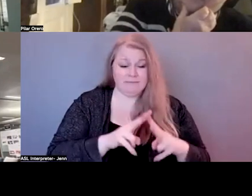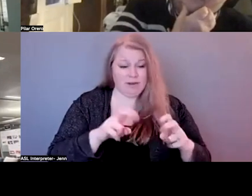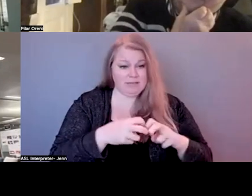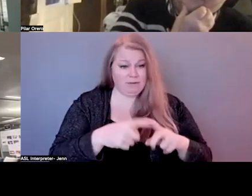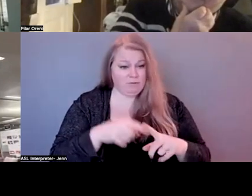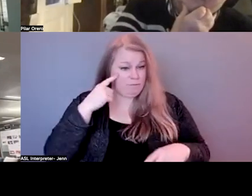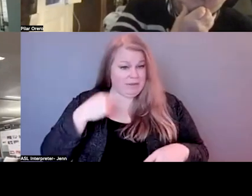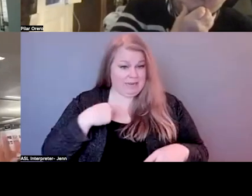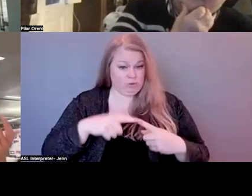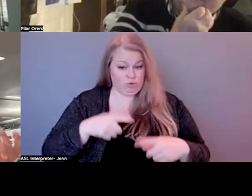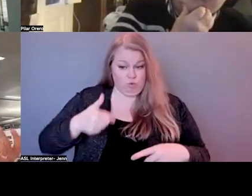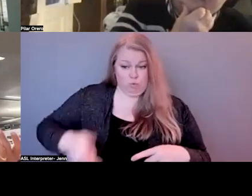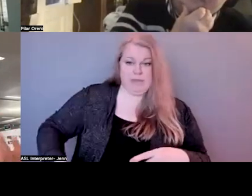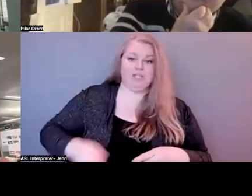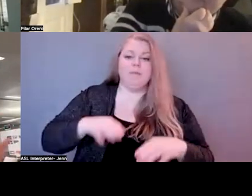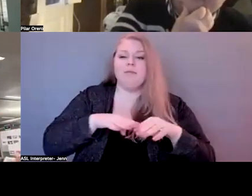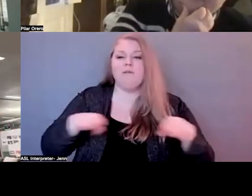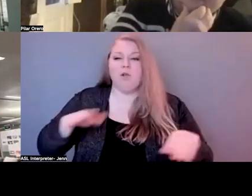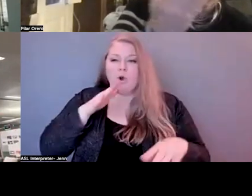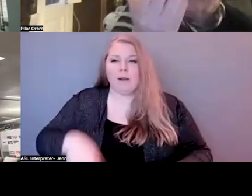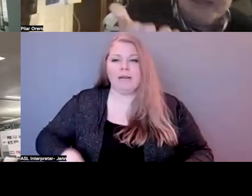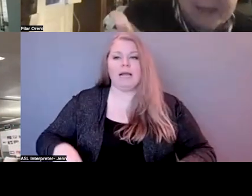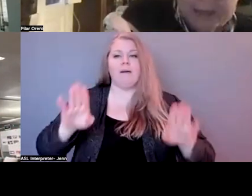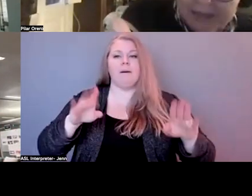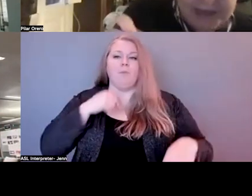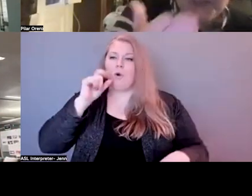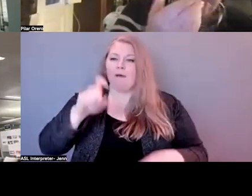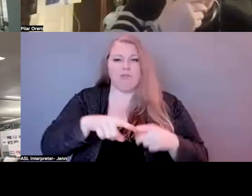down to something, the floor might come up to you. We don't need to be limited by physics here.